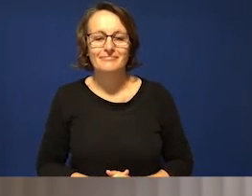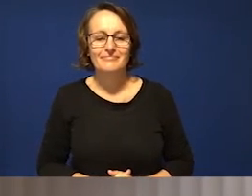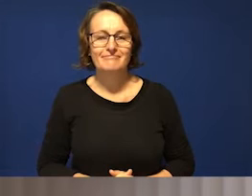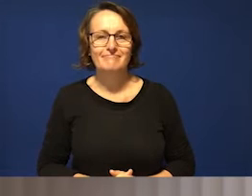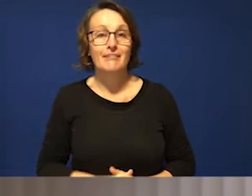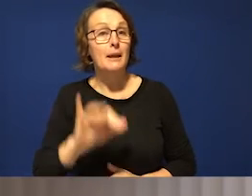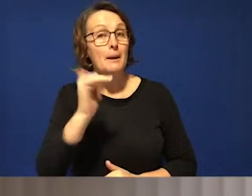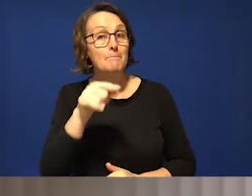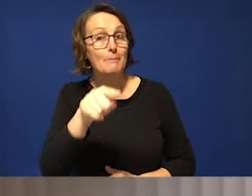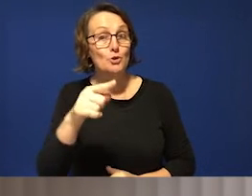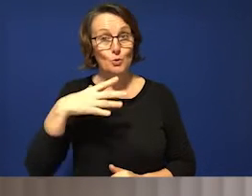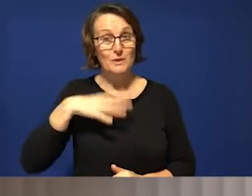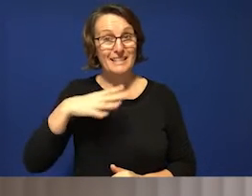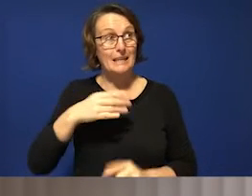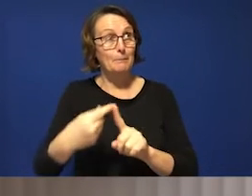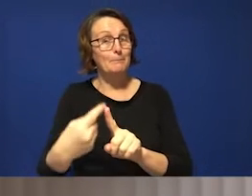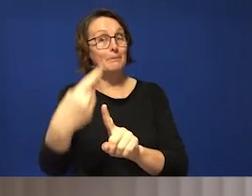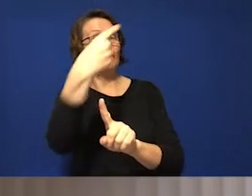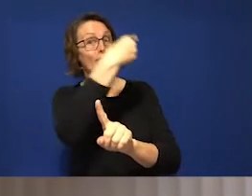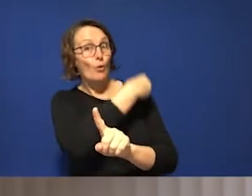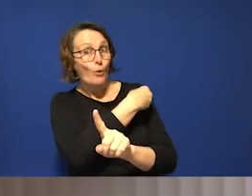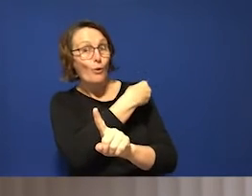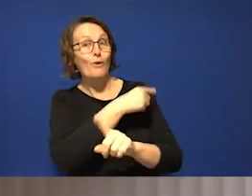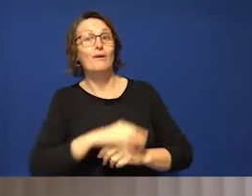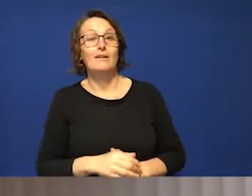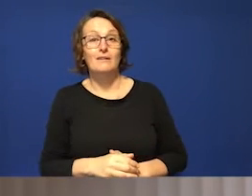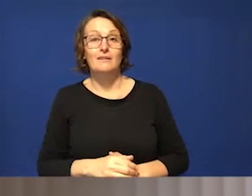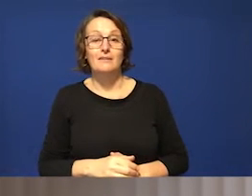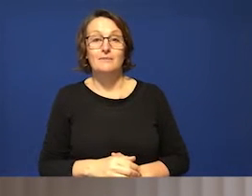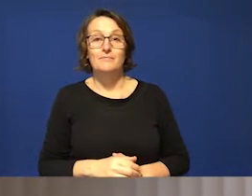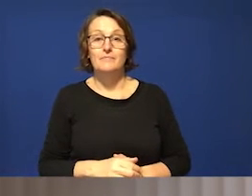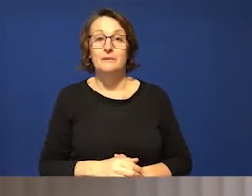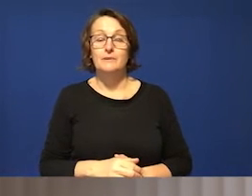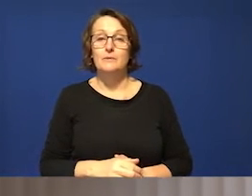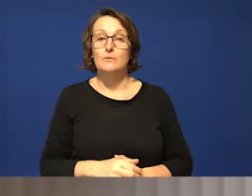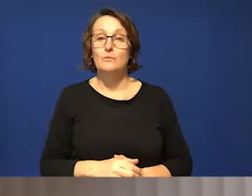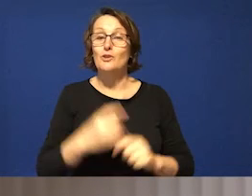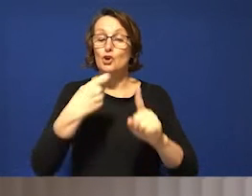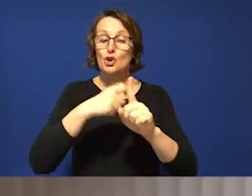You probably need to go back even a little bit further than that to the vision of not incur the original designers.